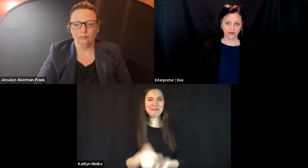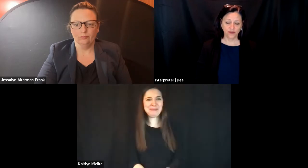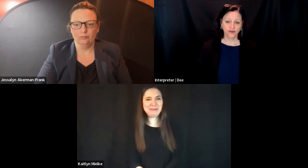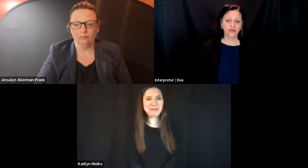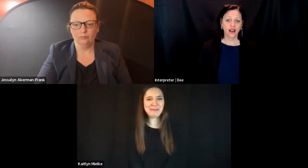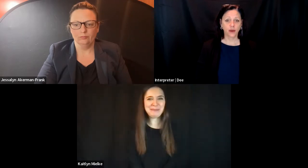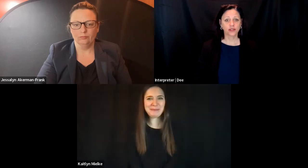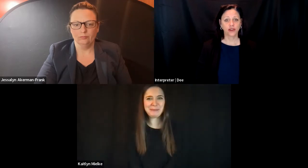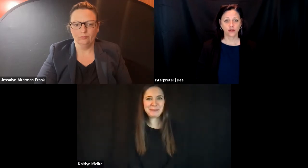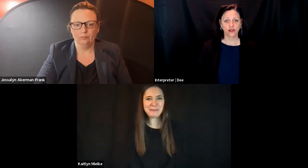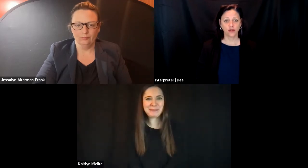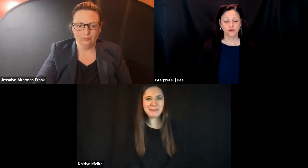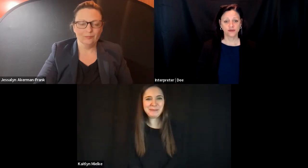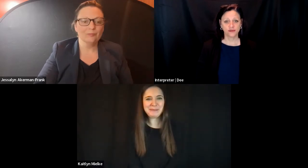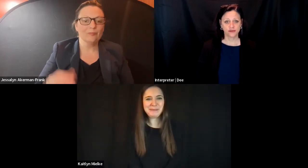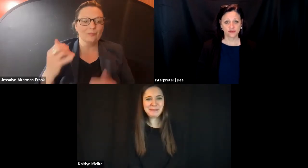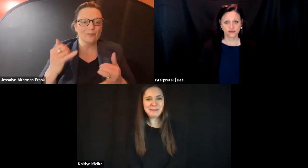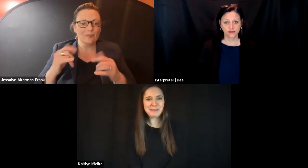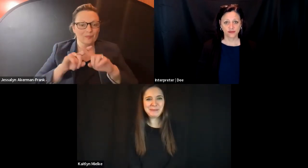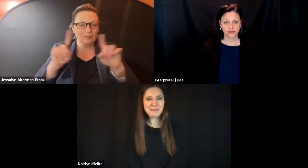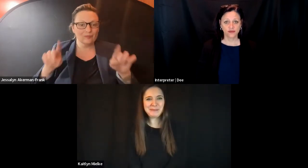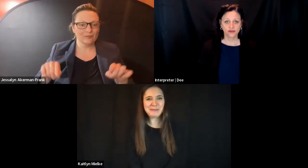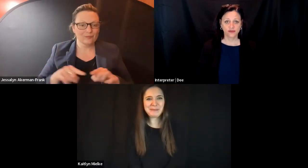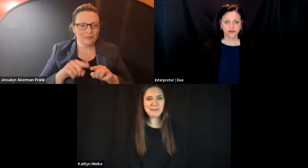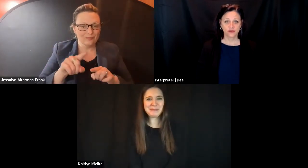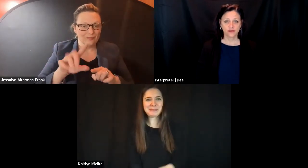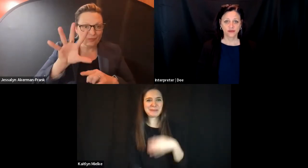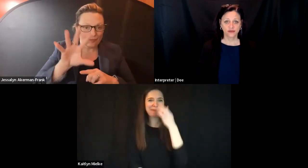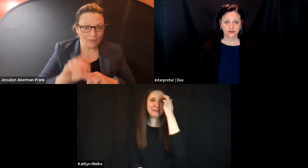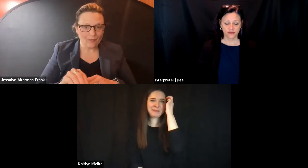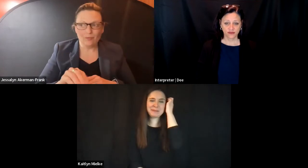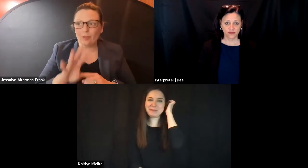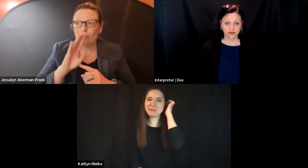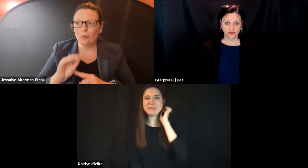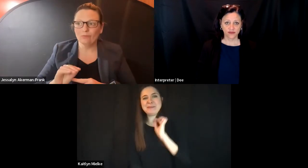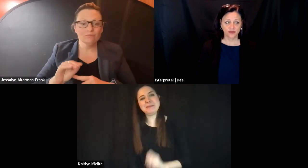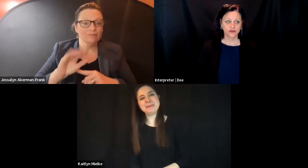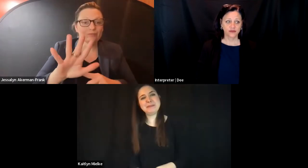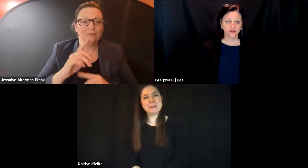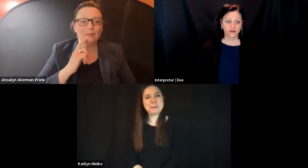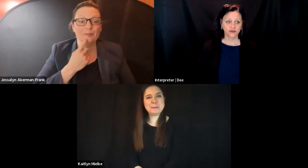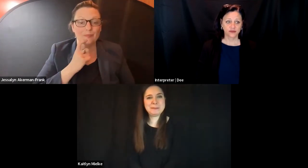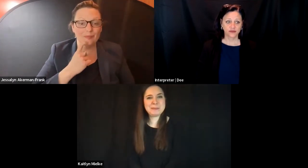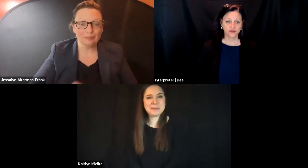Ask. Don't assume. I will turn it over now.